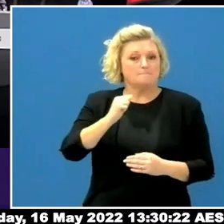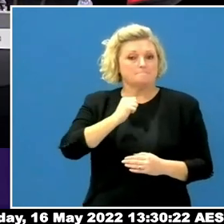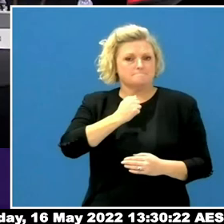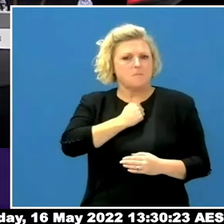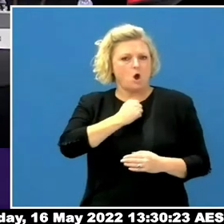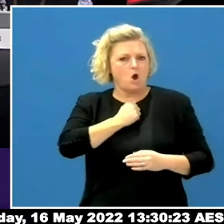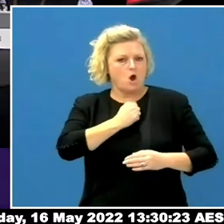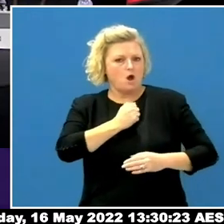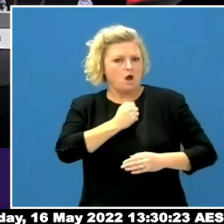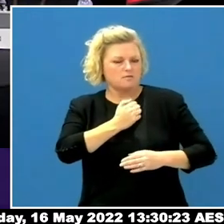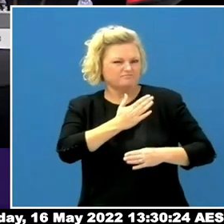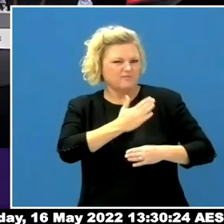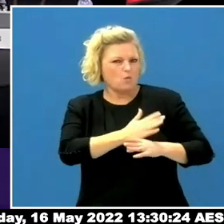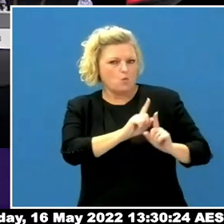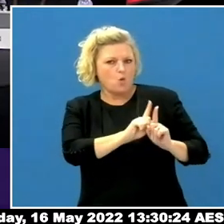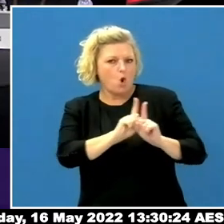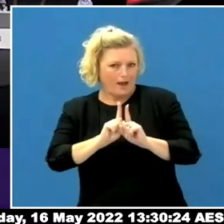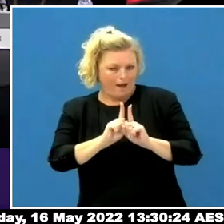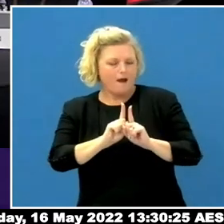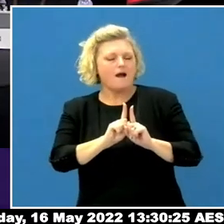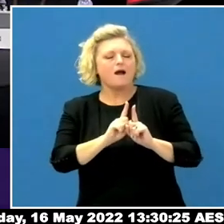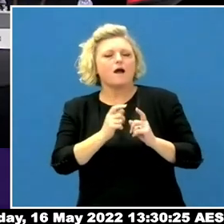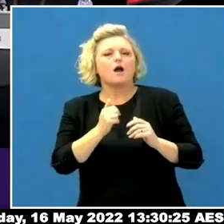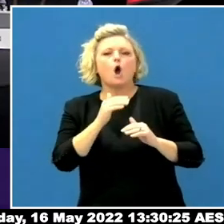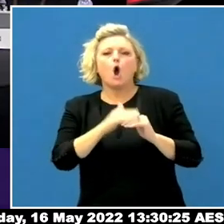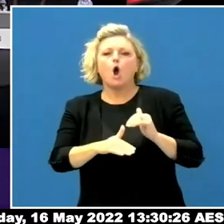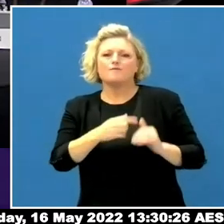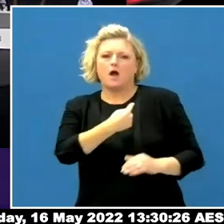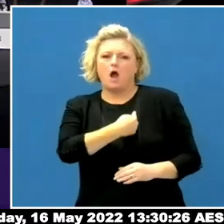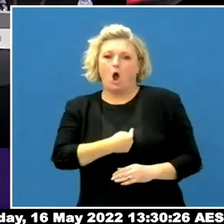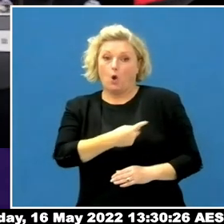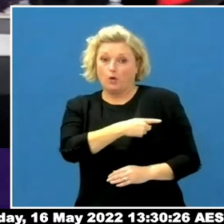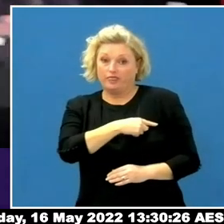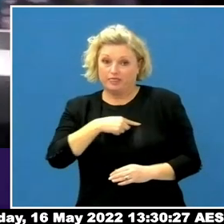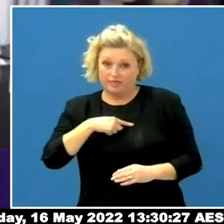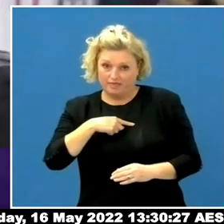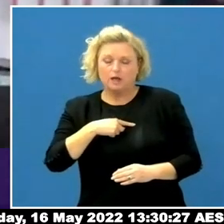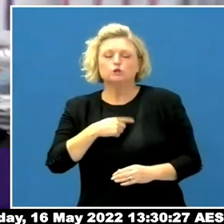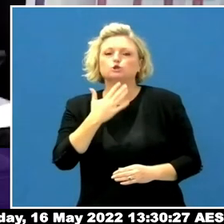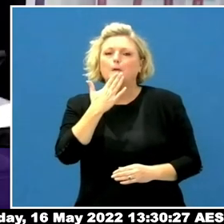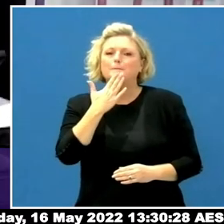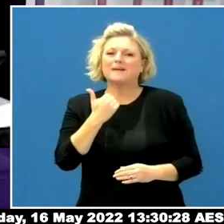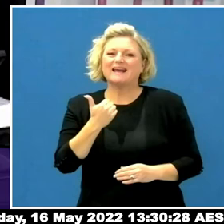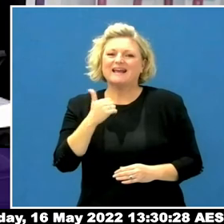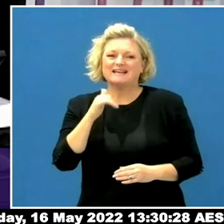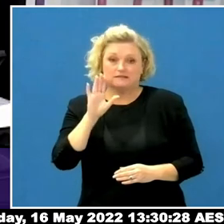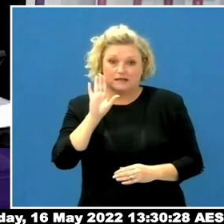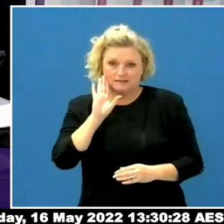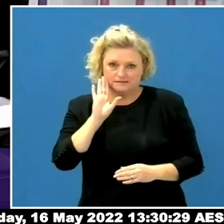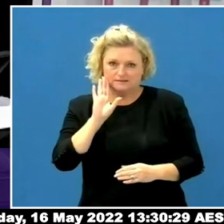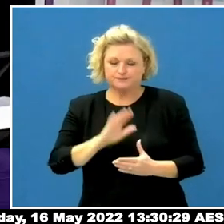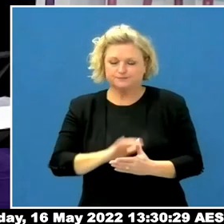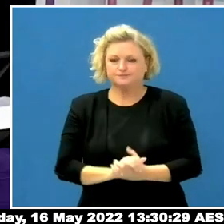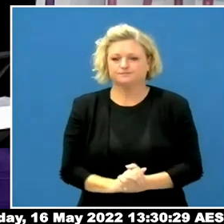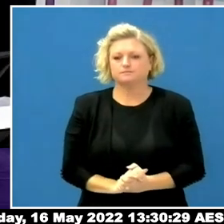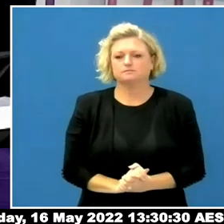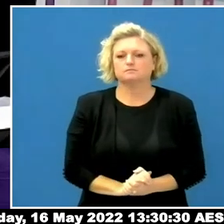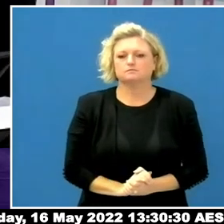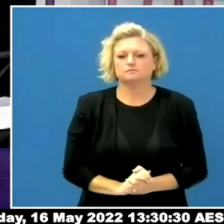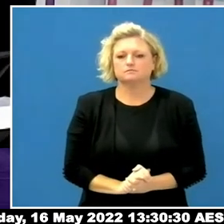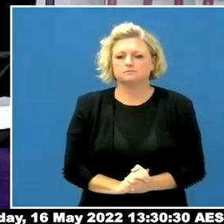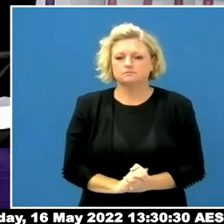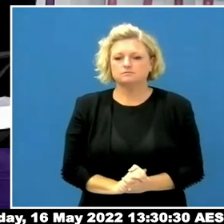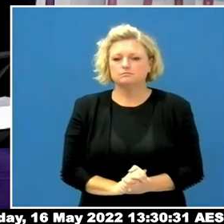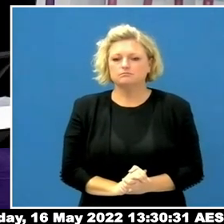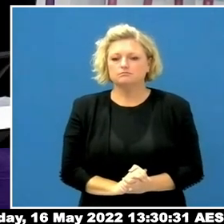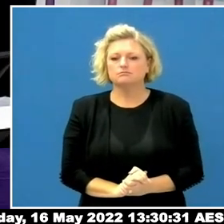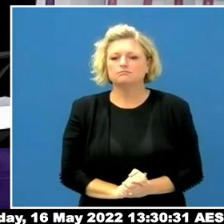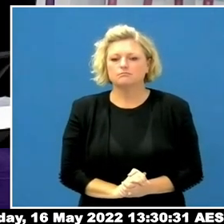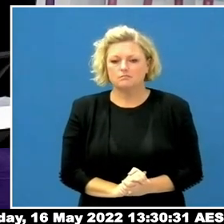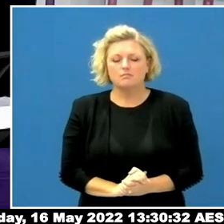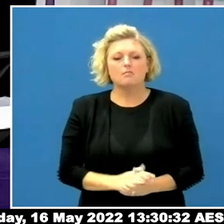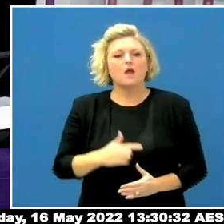So if you'd be good enough to listen to what he says